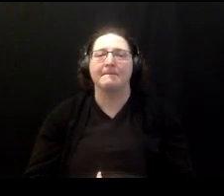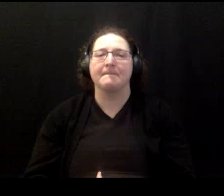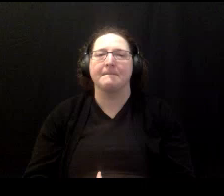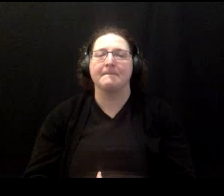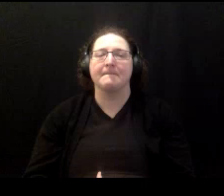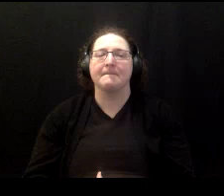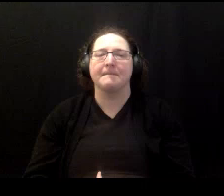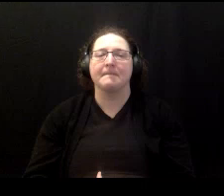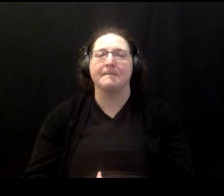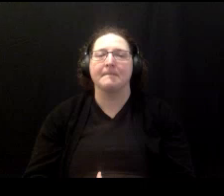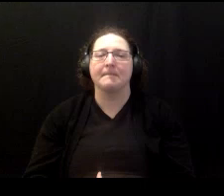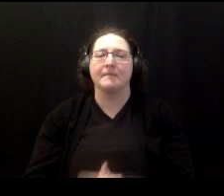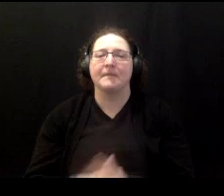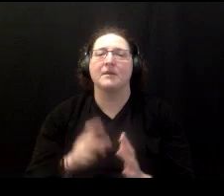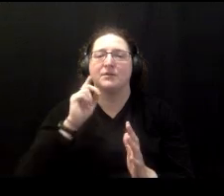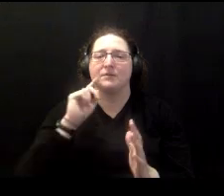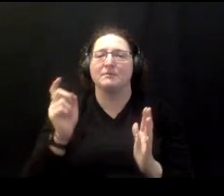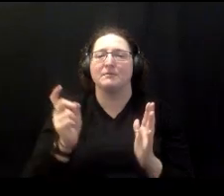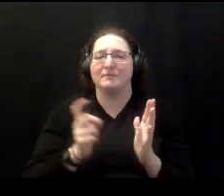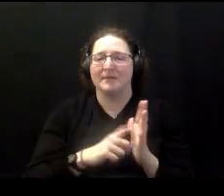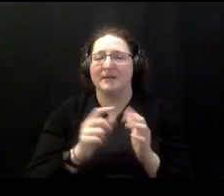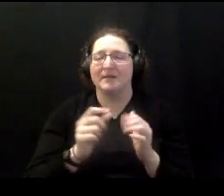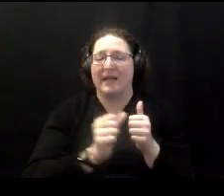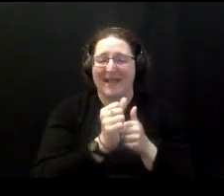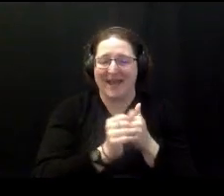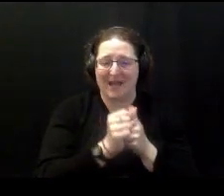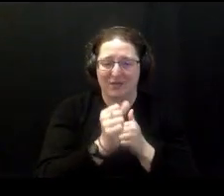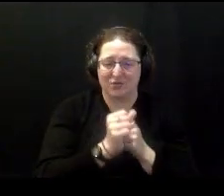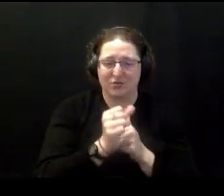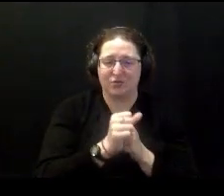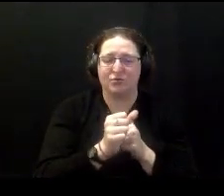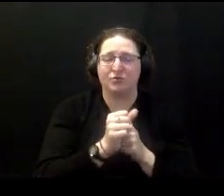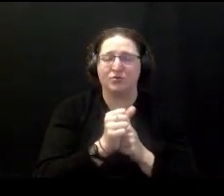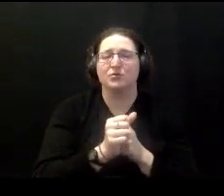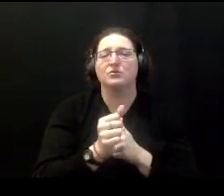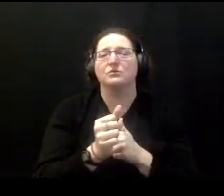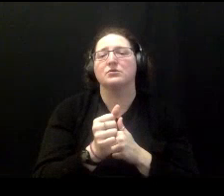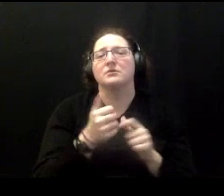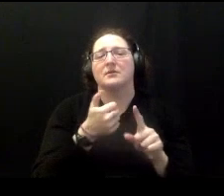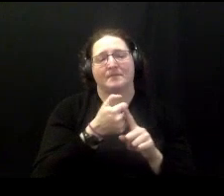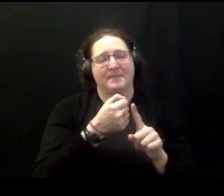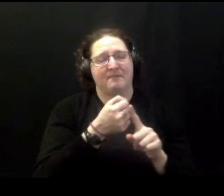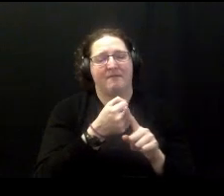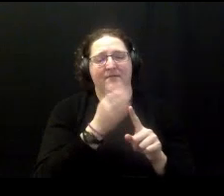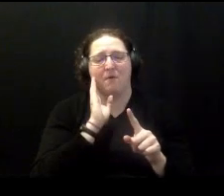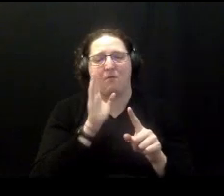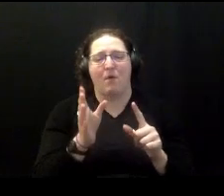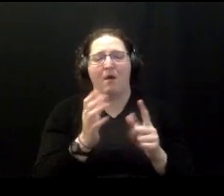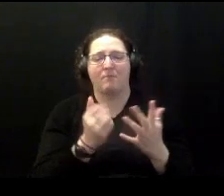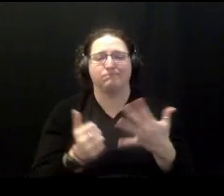to identify the threats and hazards that are most likely to produce significant public health impacts.